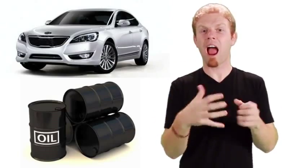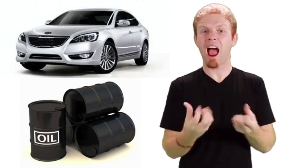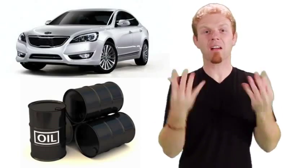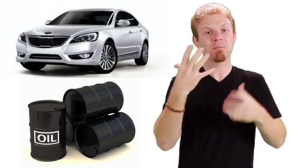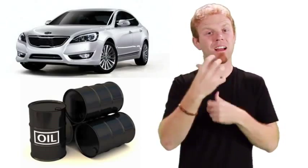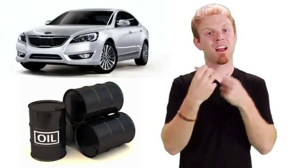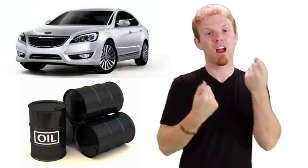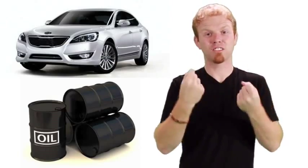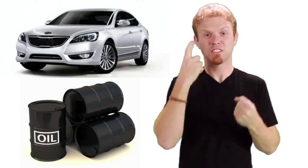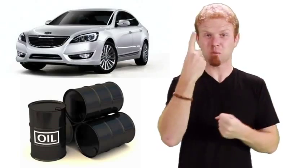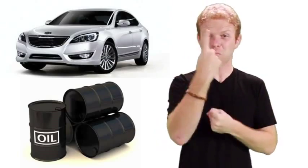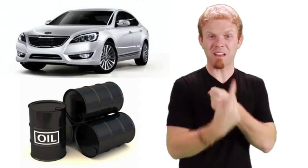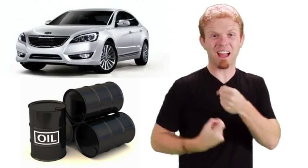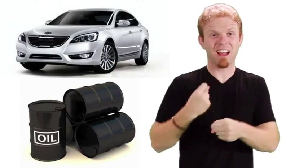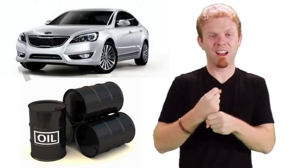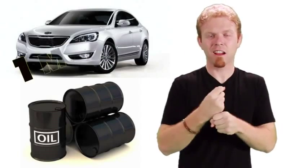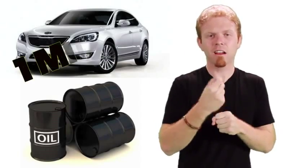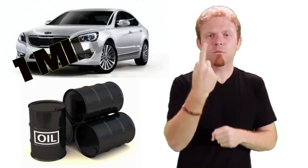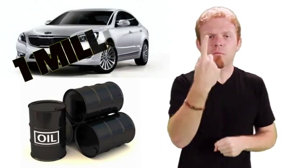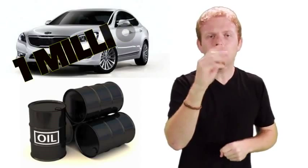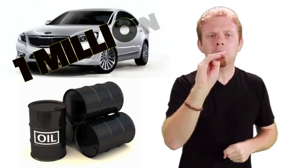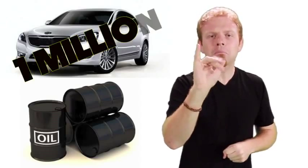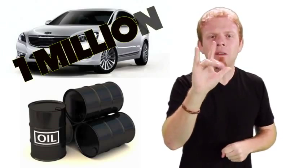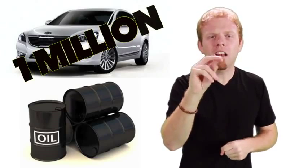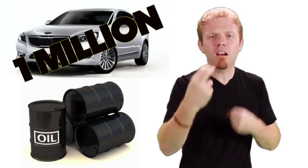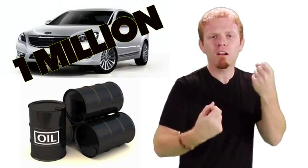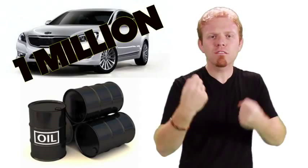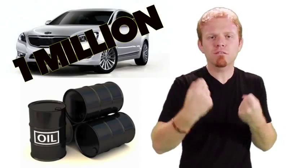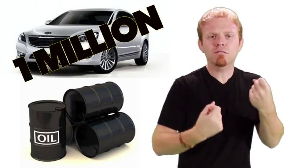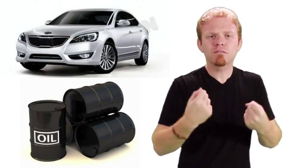one million cars with gasoline for an entire year!